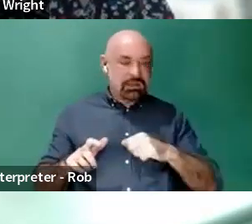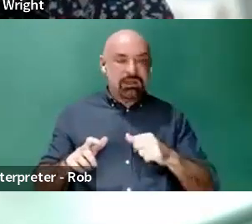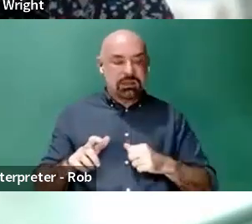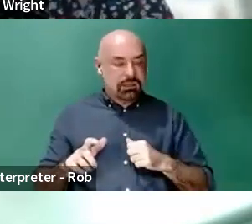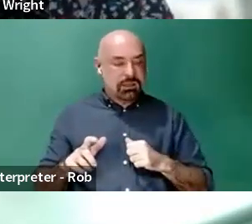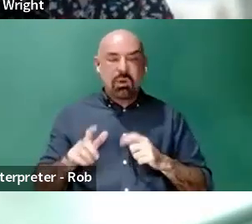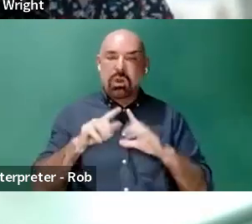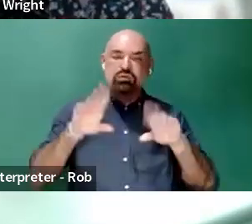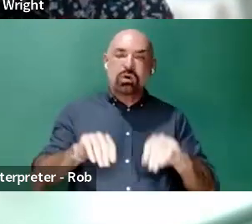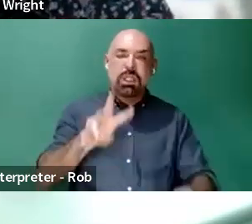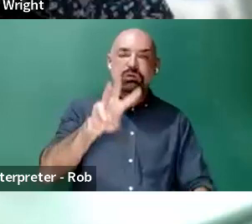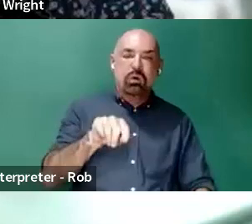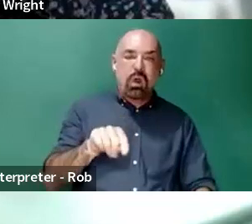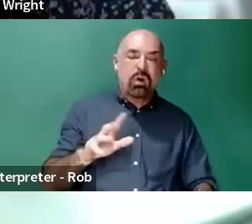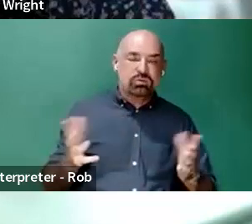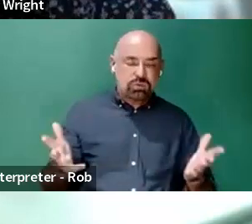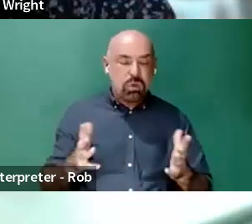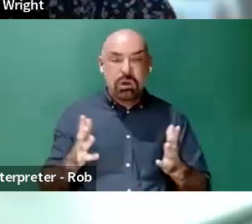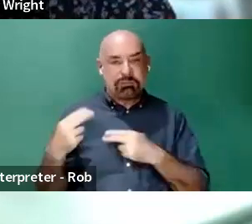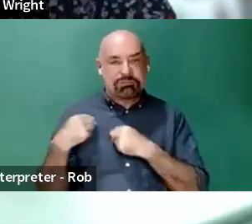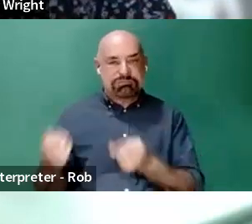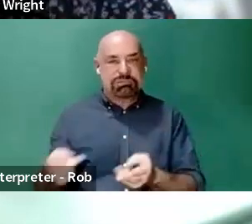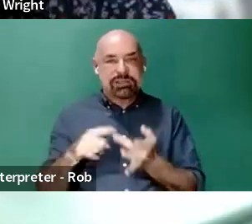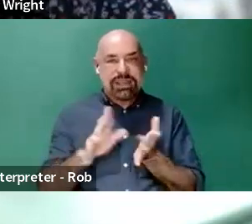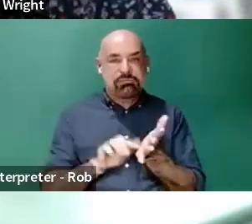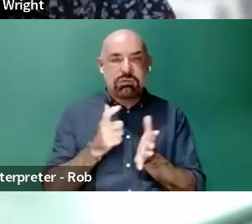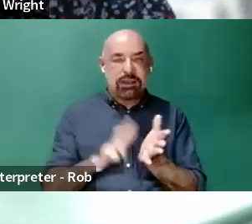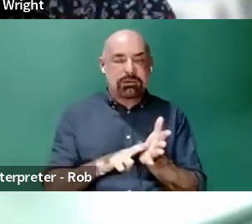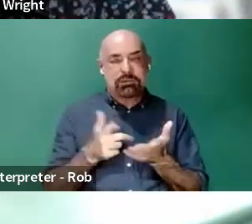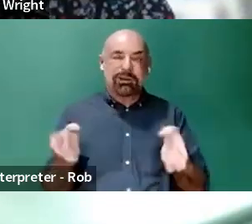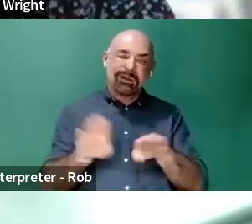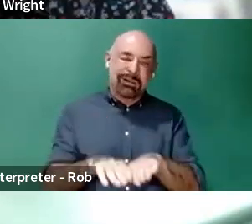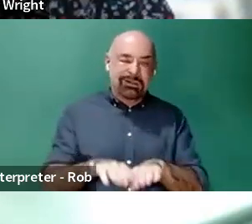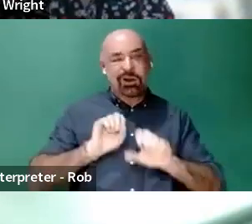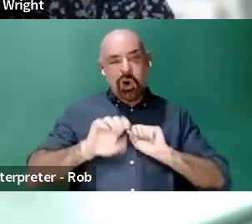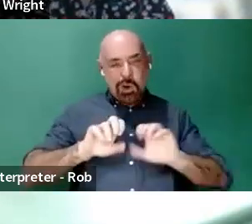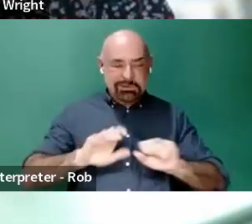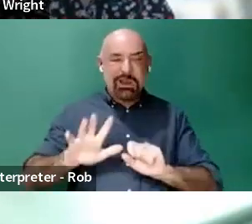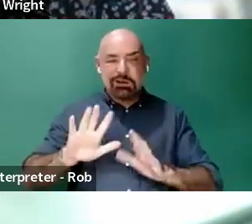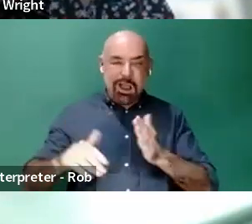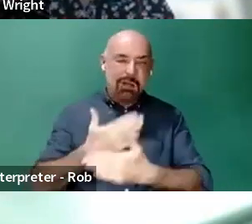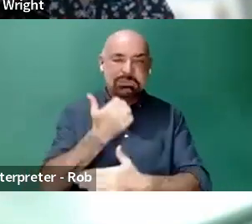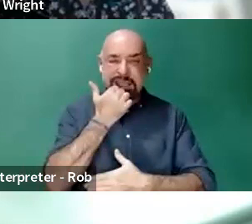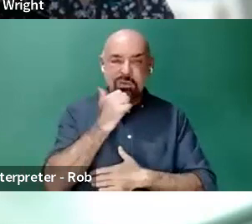I will pass over to Imran for the closing comments and an update of what will be coming next, including a survey.